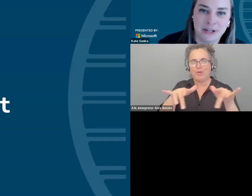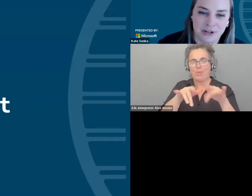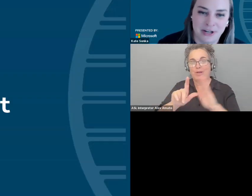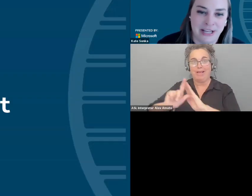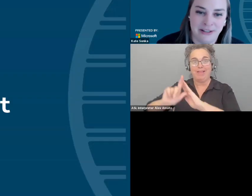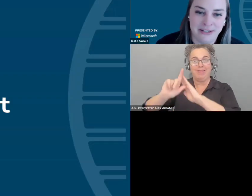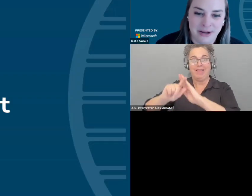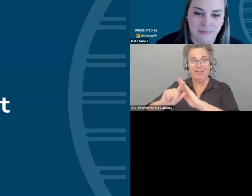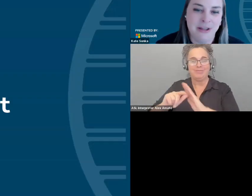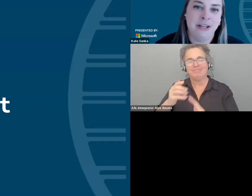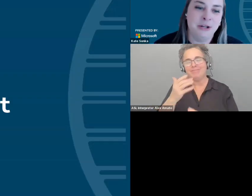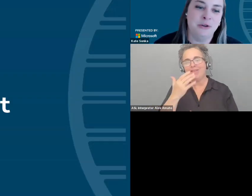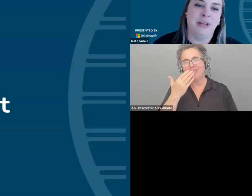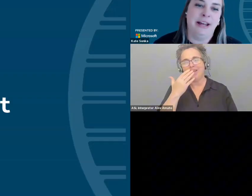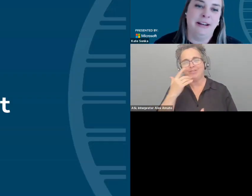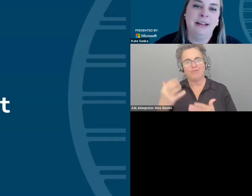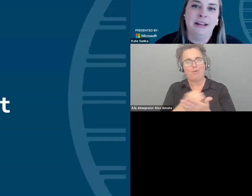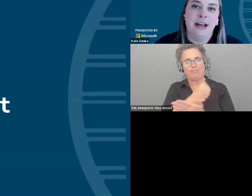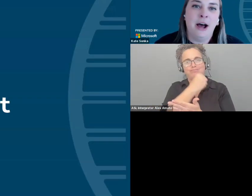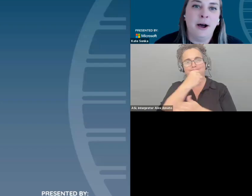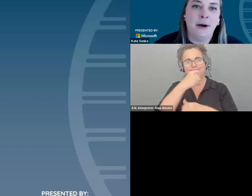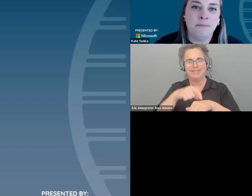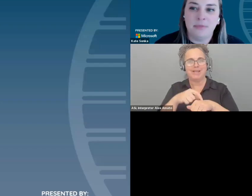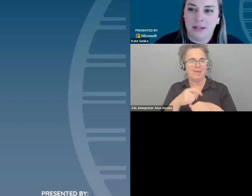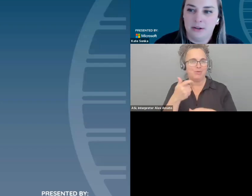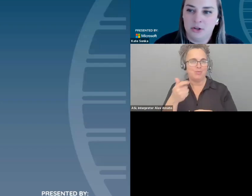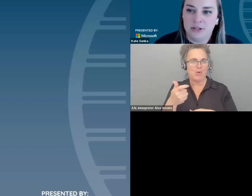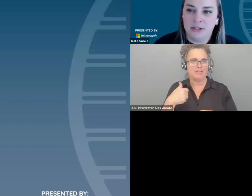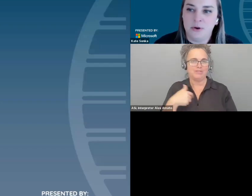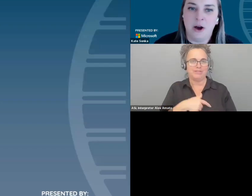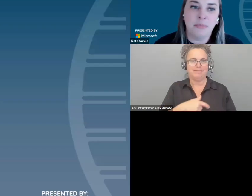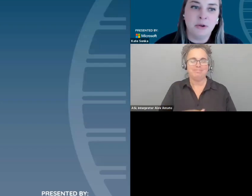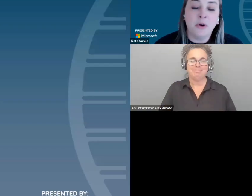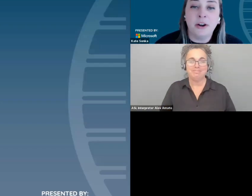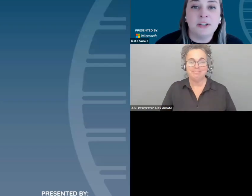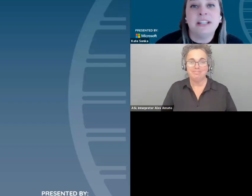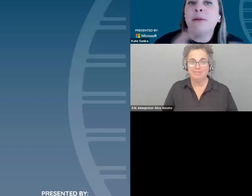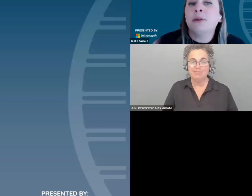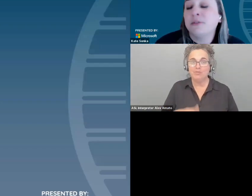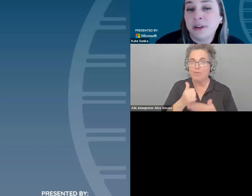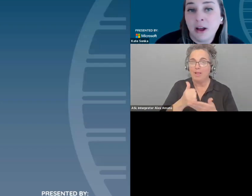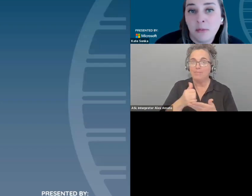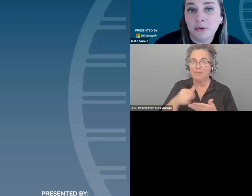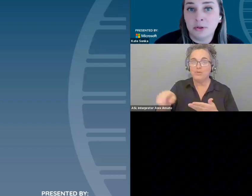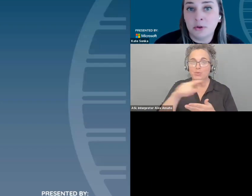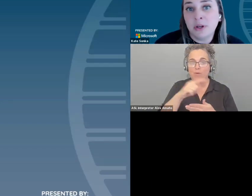so glad you're taking the time to do that. Just to help you understand what's available